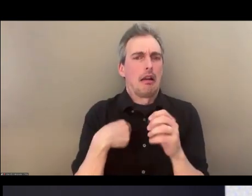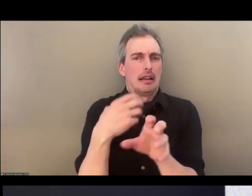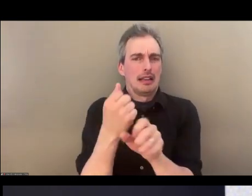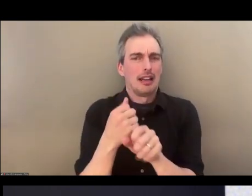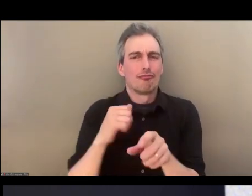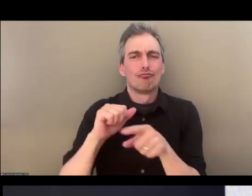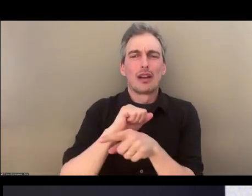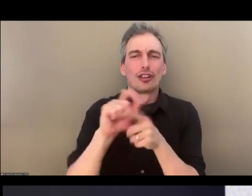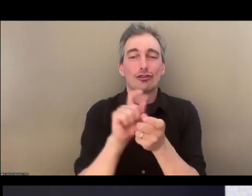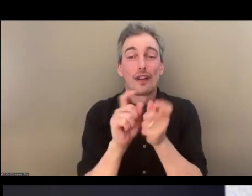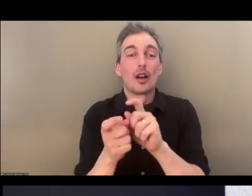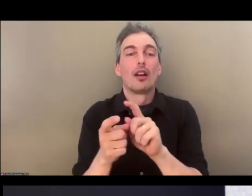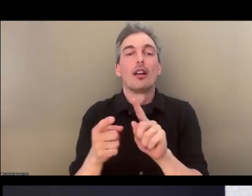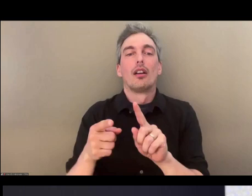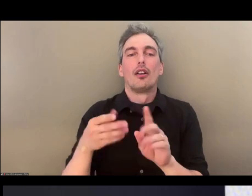So that's my specialty and focus.